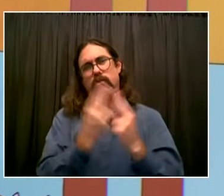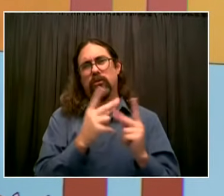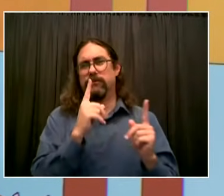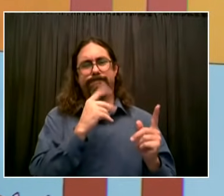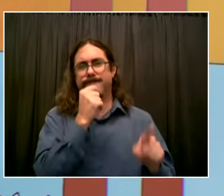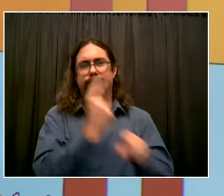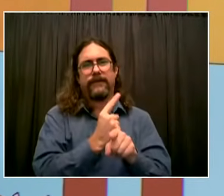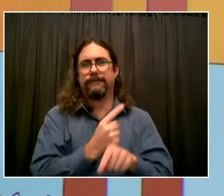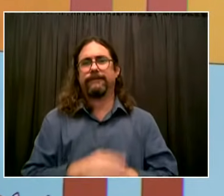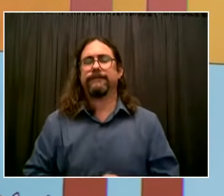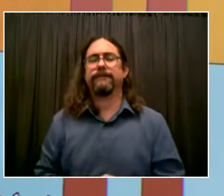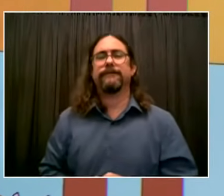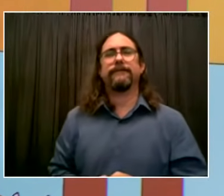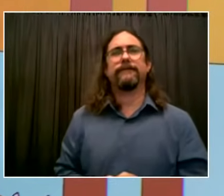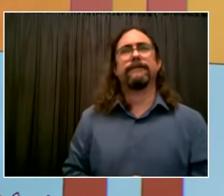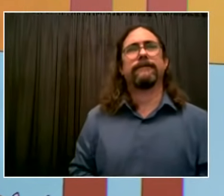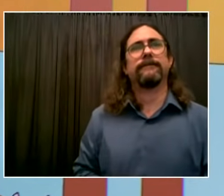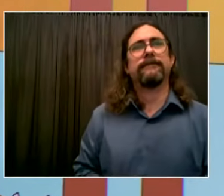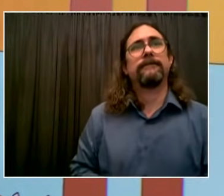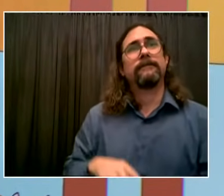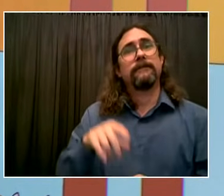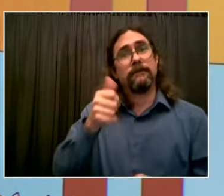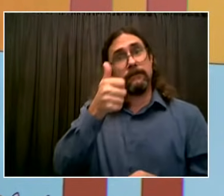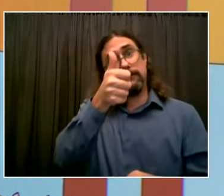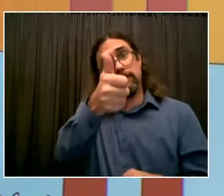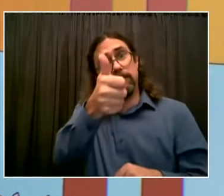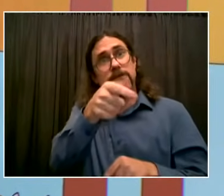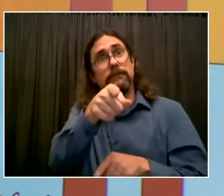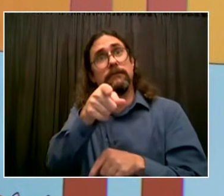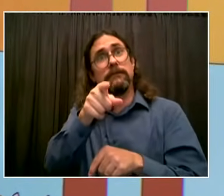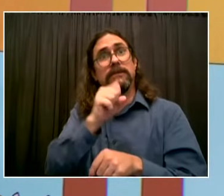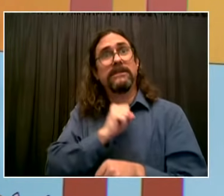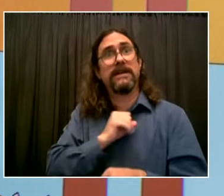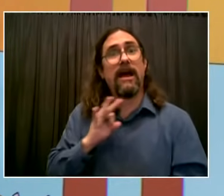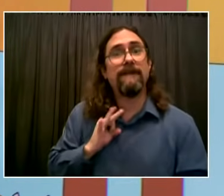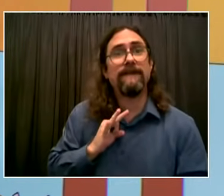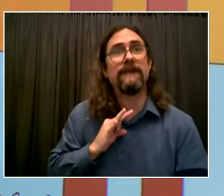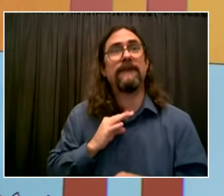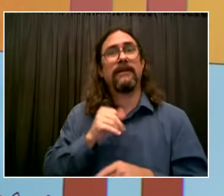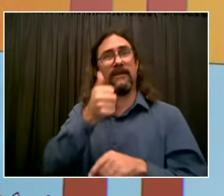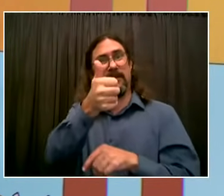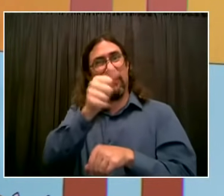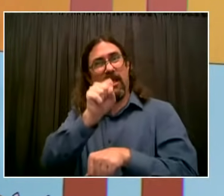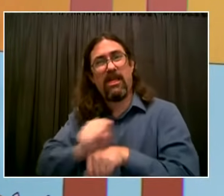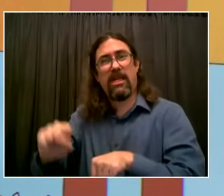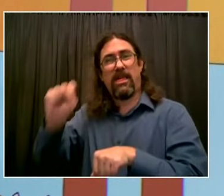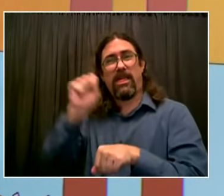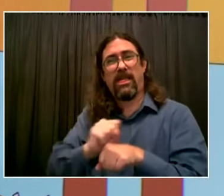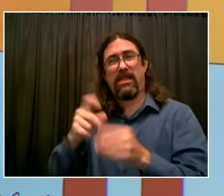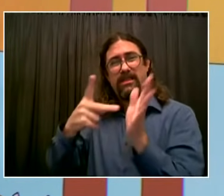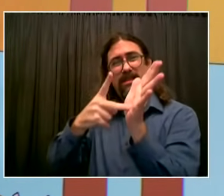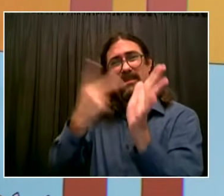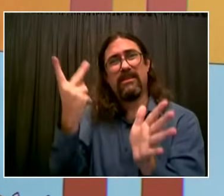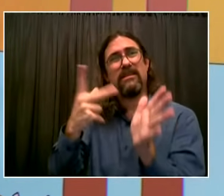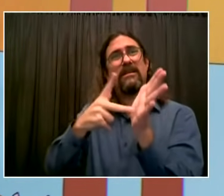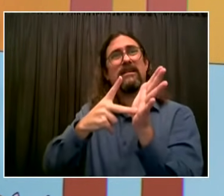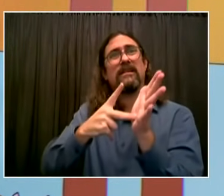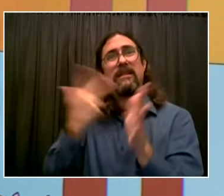END THEM. BUT IF YOU'RE AN OFFICER WH O DIDN'T ABUSE SICK LEAVE■ç AND YOU DID THINGS THE RIGHT WAY AND YOU